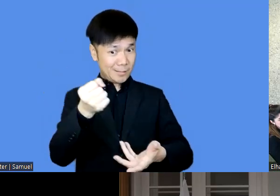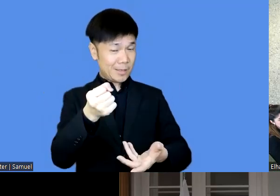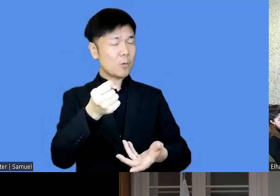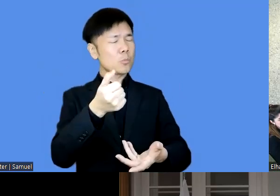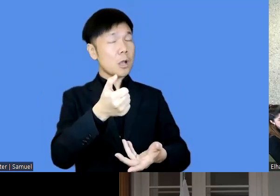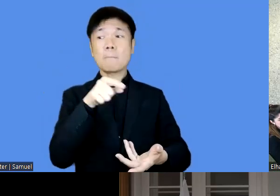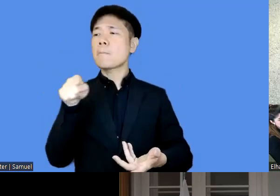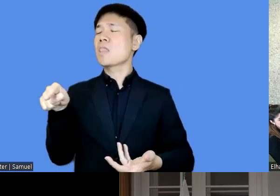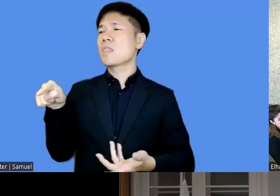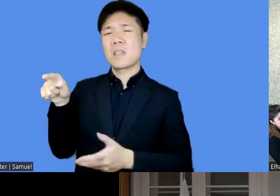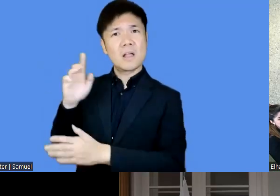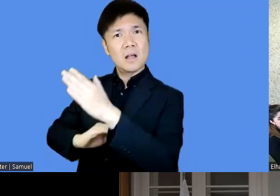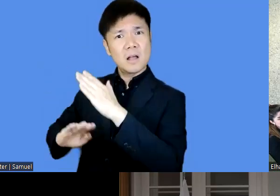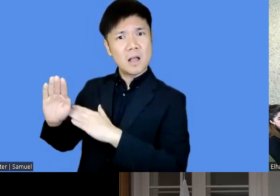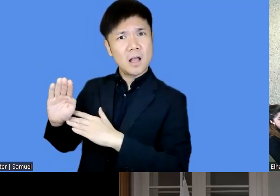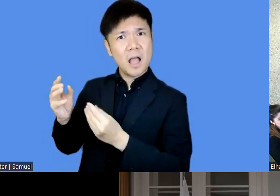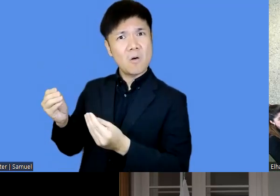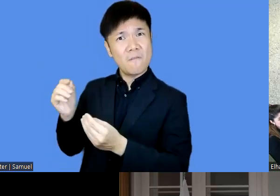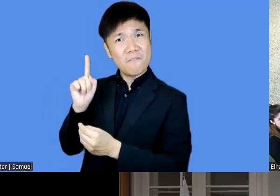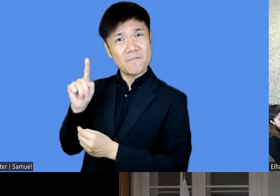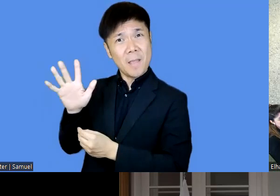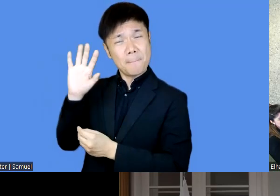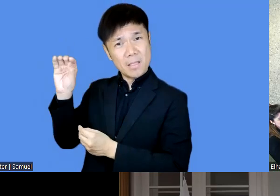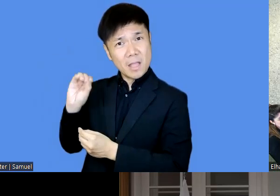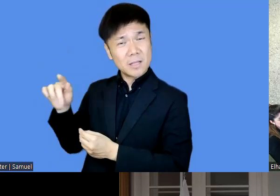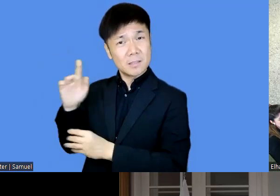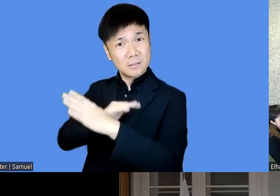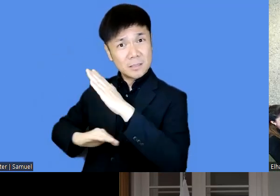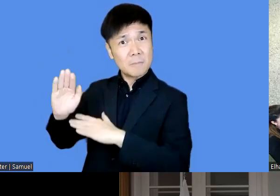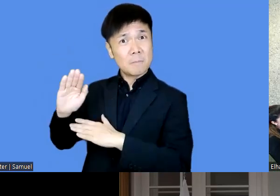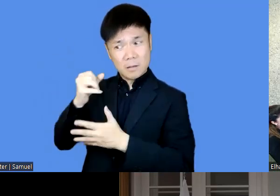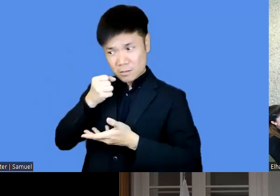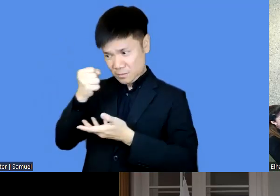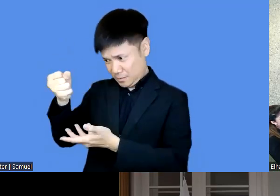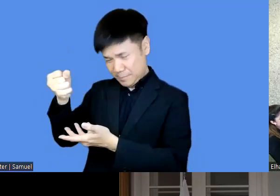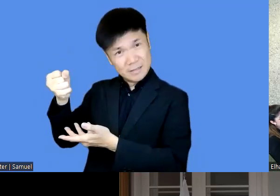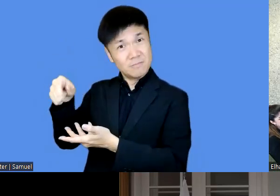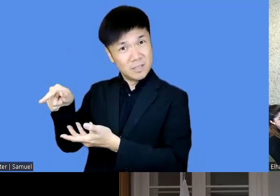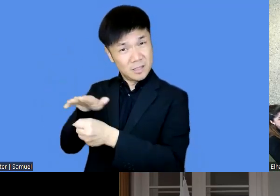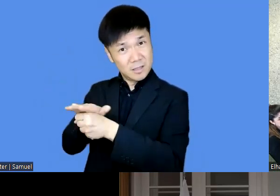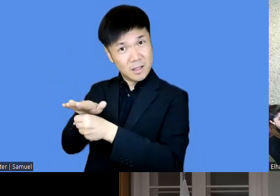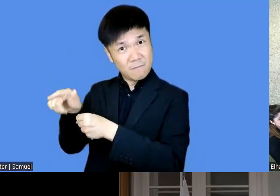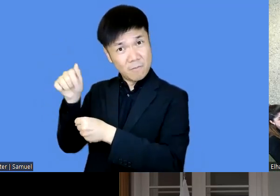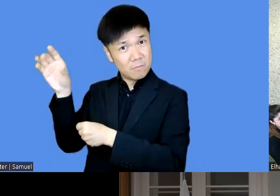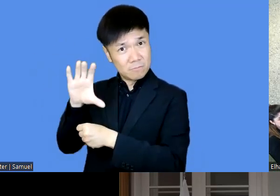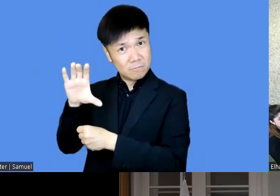It's 15% of the population, but we tried very hard to look into that, but we couldn't find any sort of